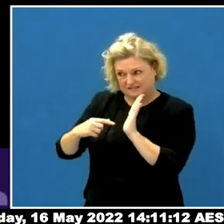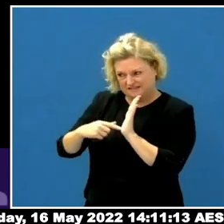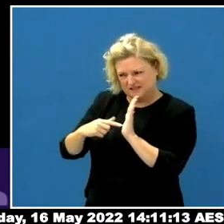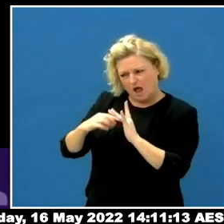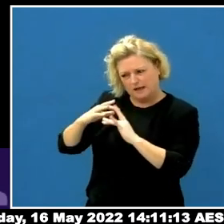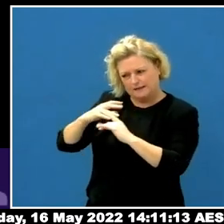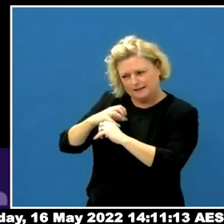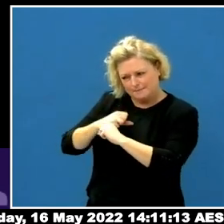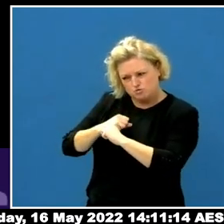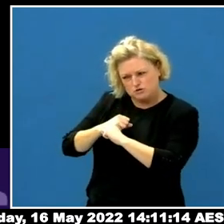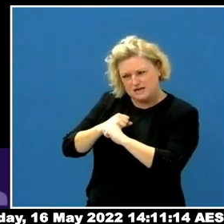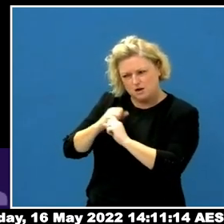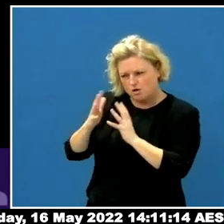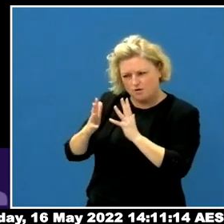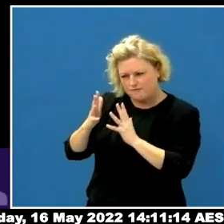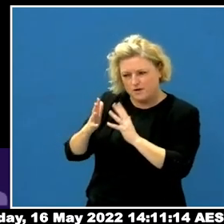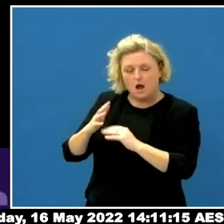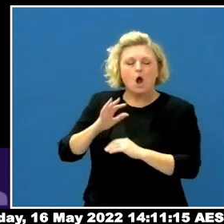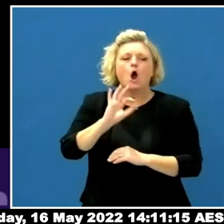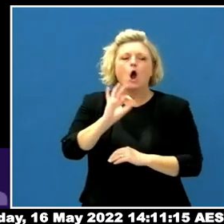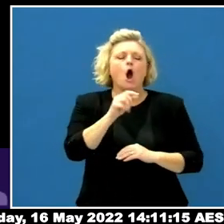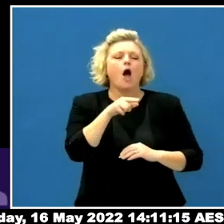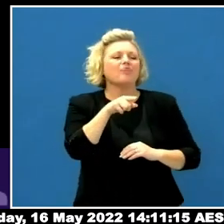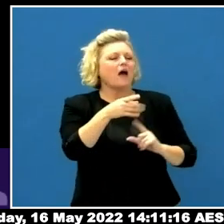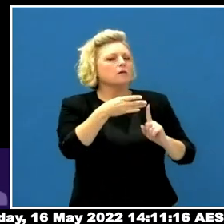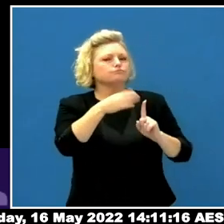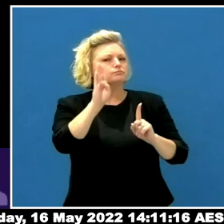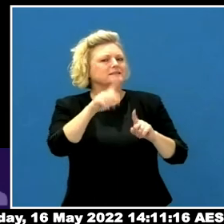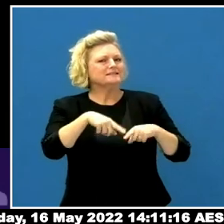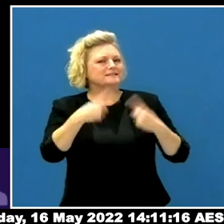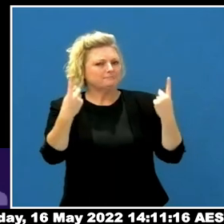It was to do with the same worker. Yes.